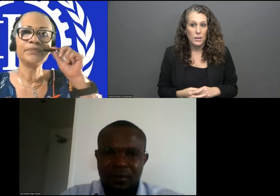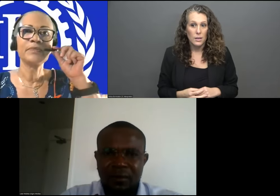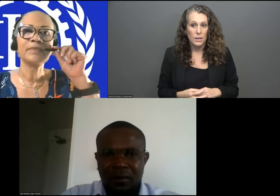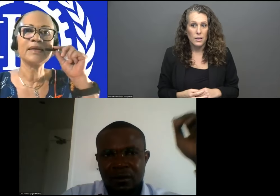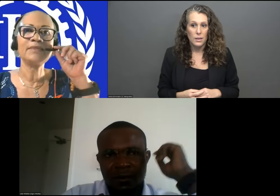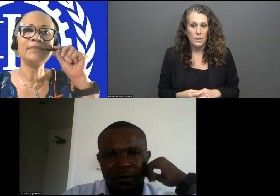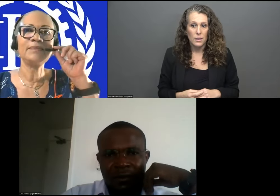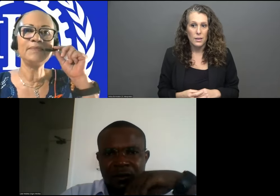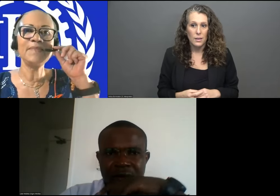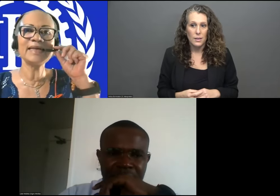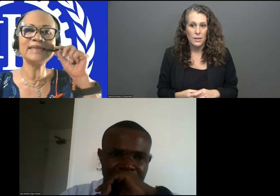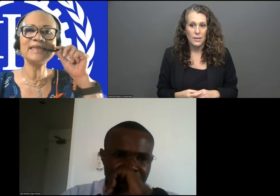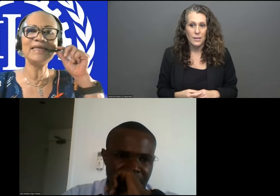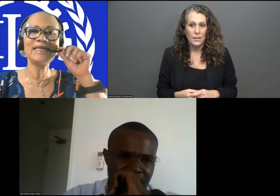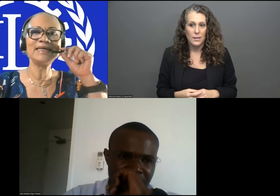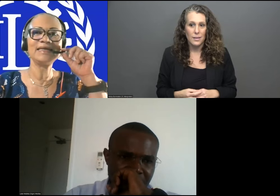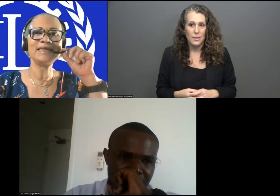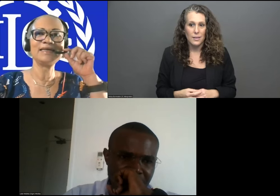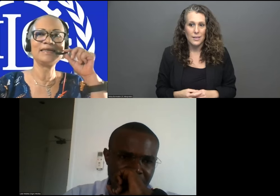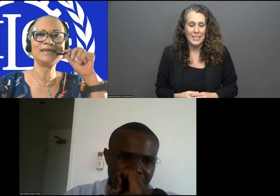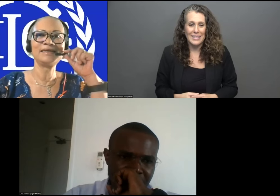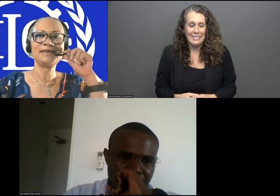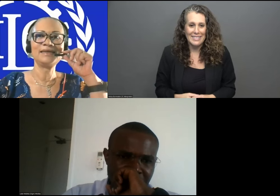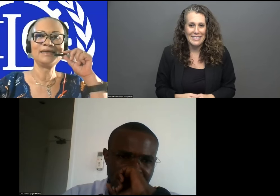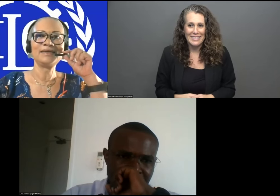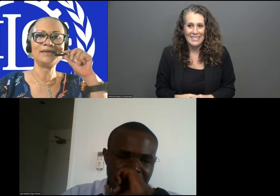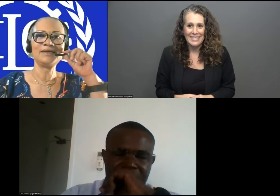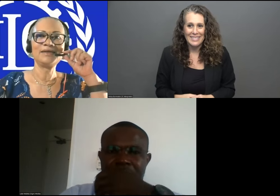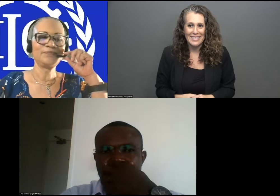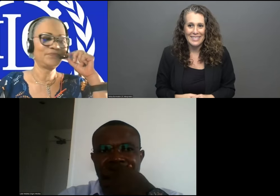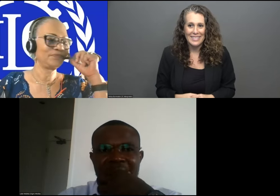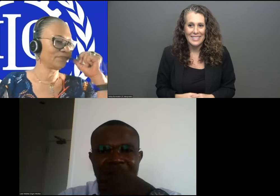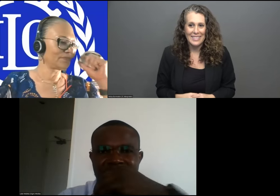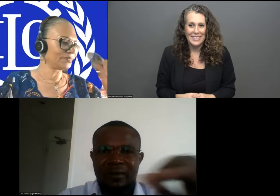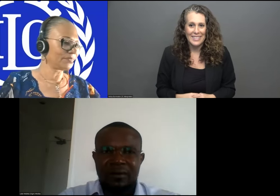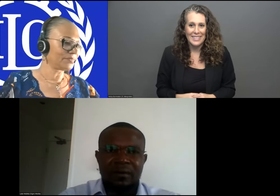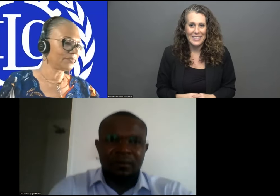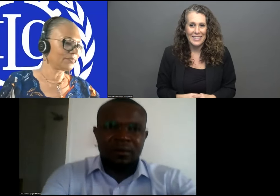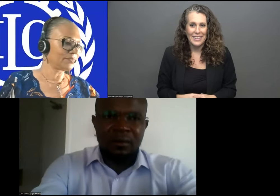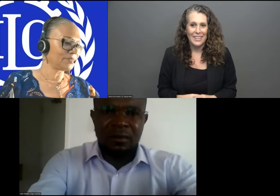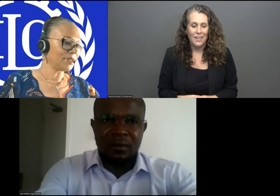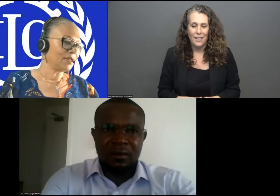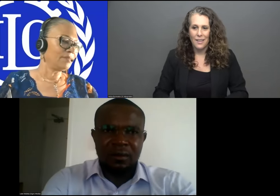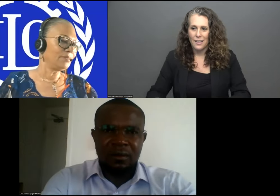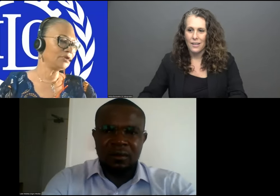10:20:57 Missy 10:21:03 Missy liqueur Malika to